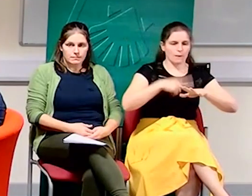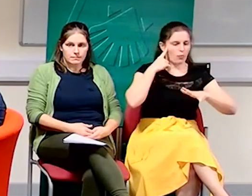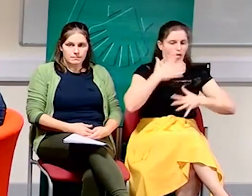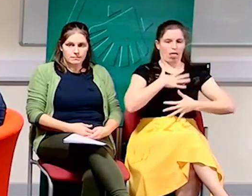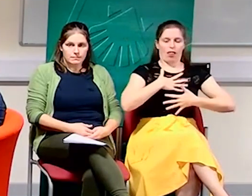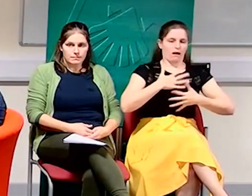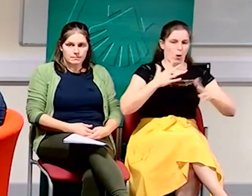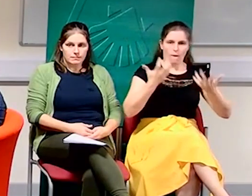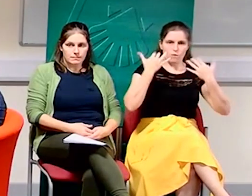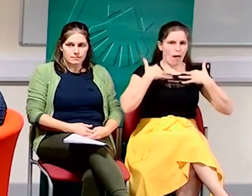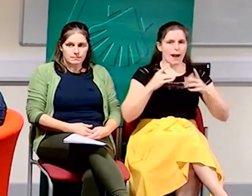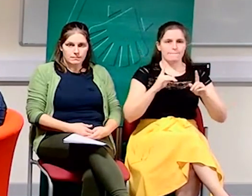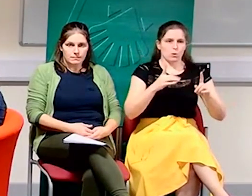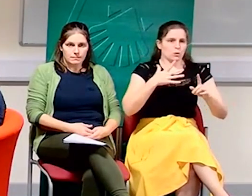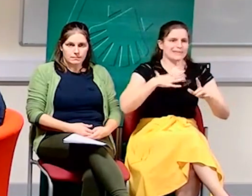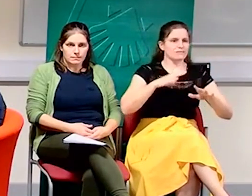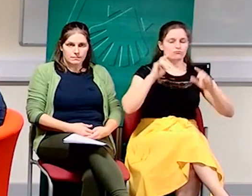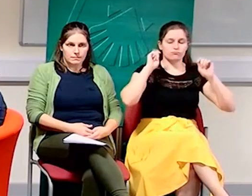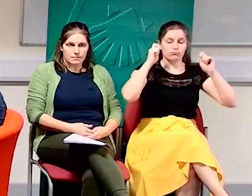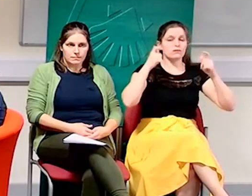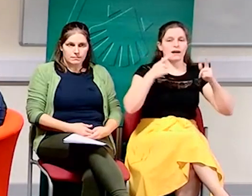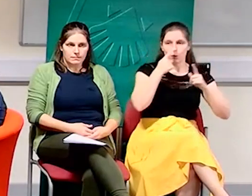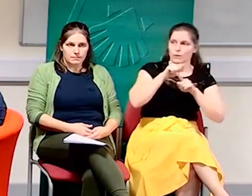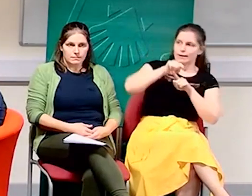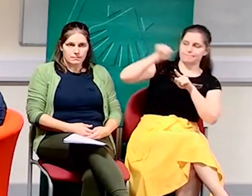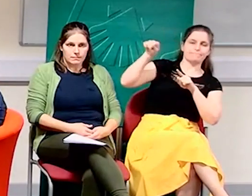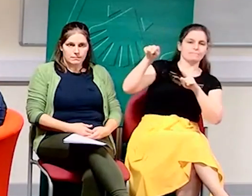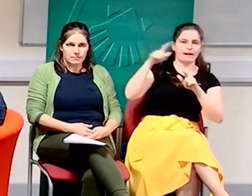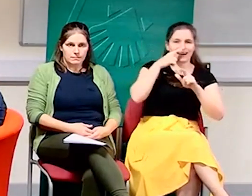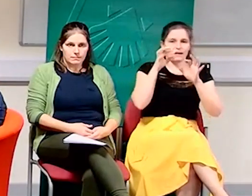that that time and the space at any point during the proceedings and for anybody in the room please